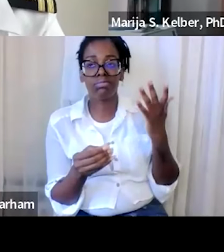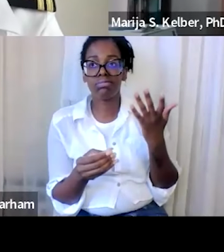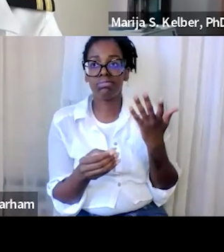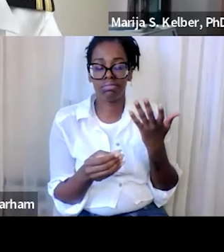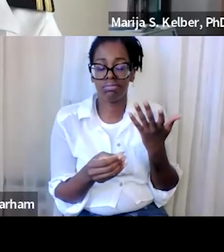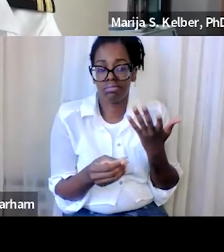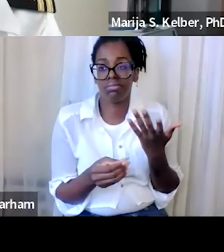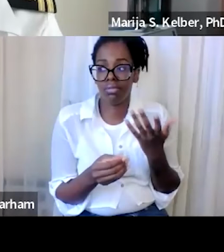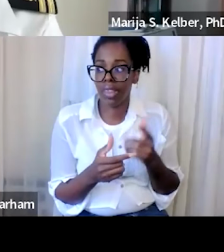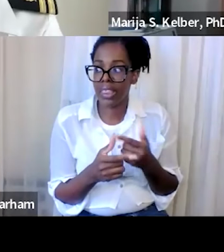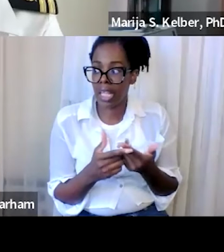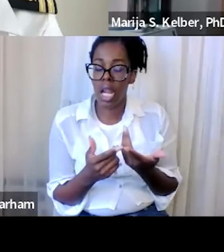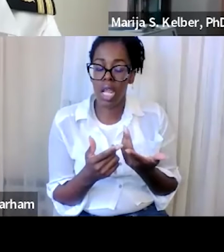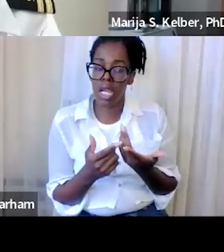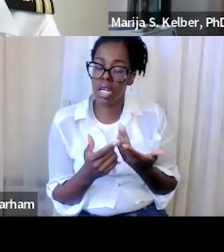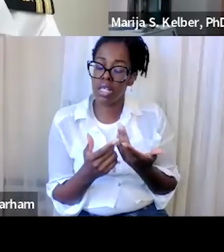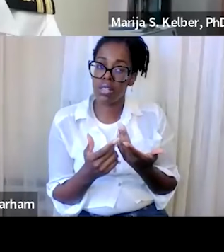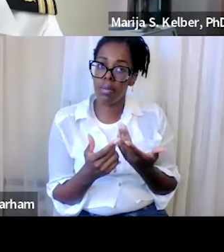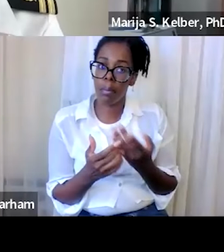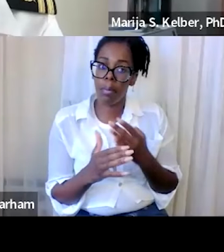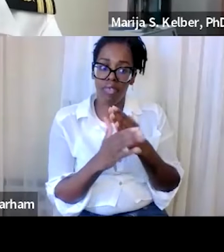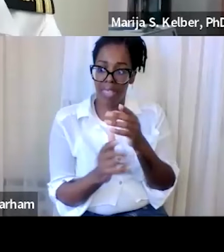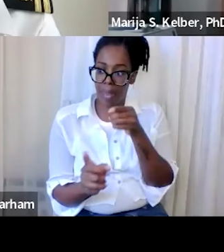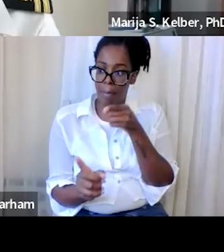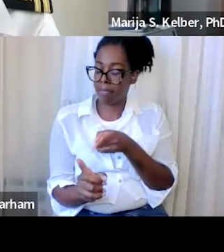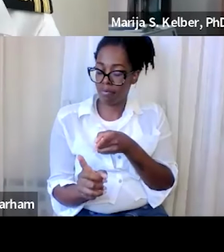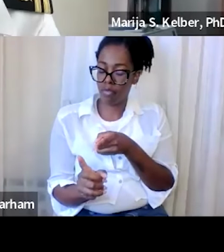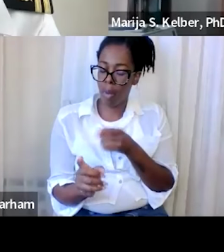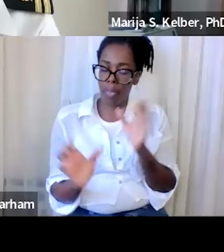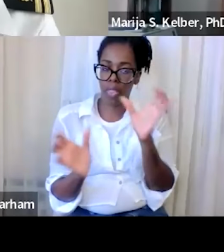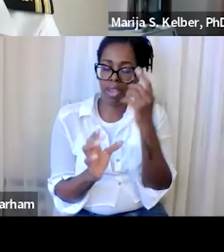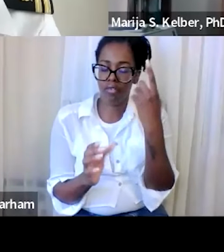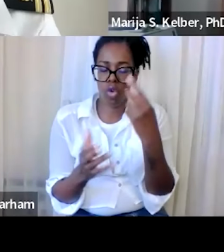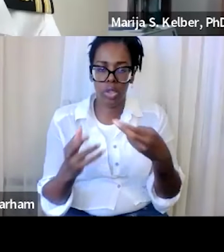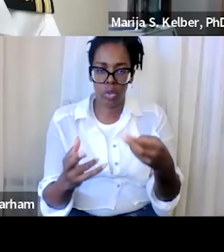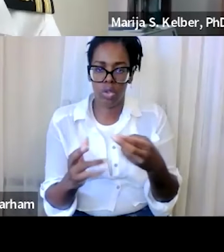might keep them from seeking resources. So I think that really it goes back to that first question